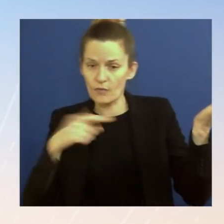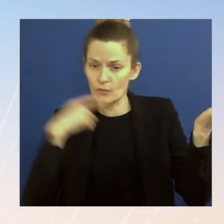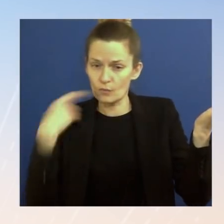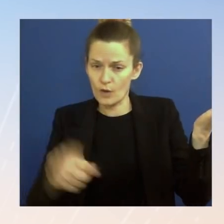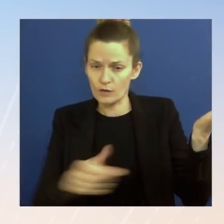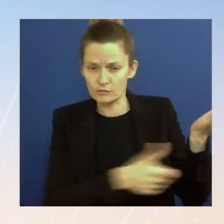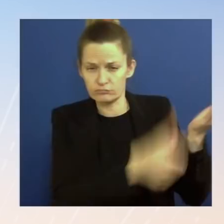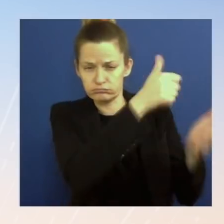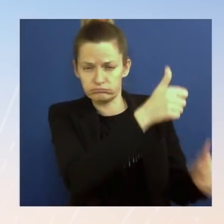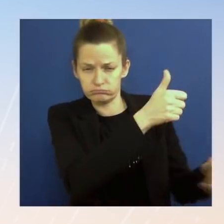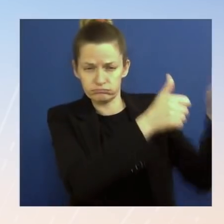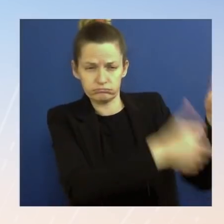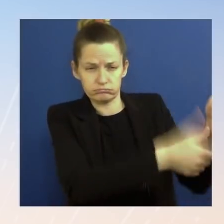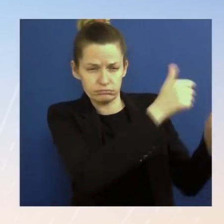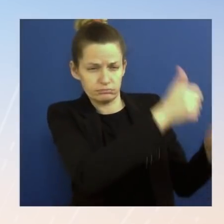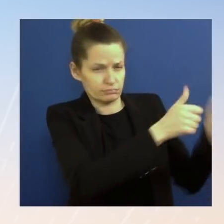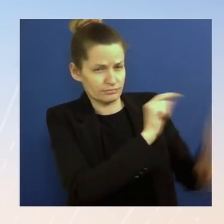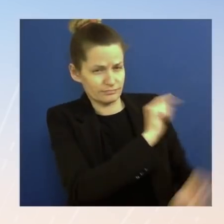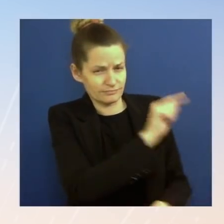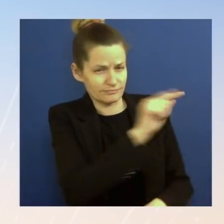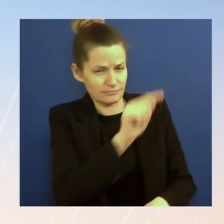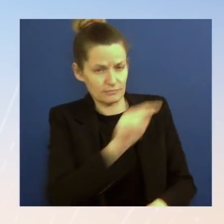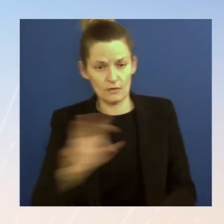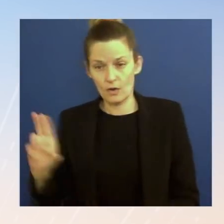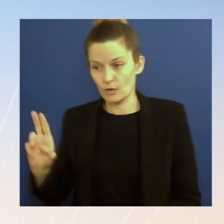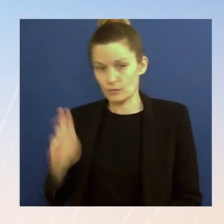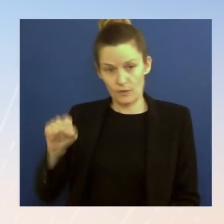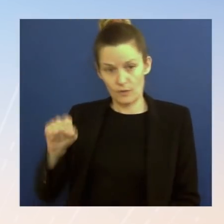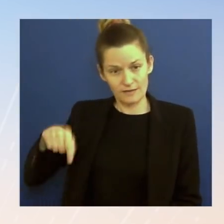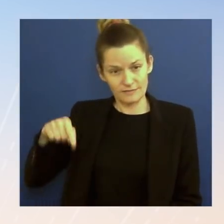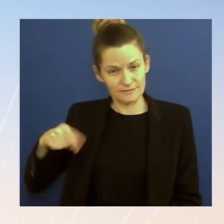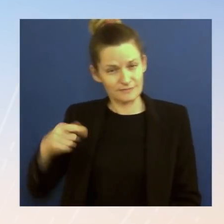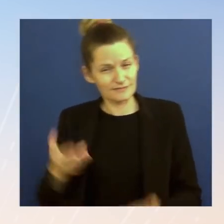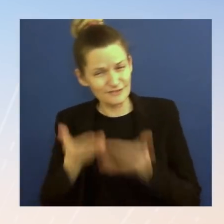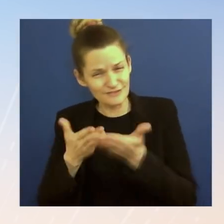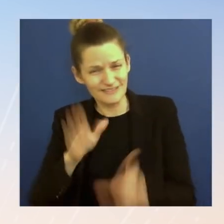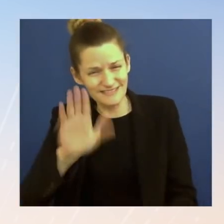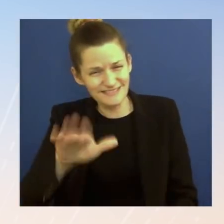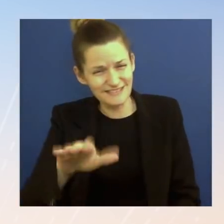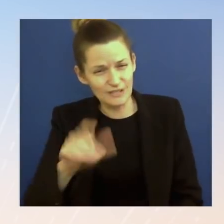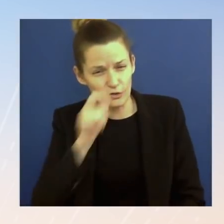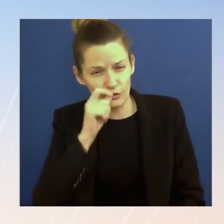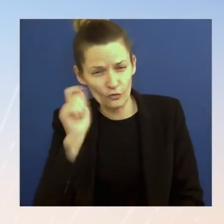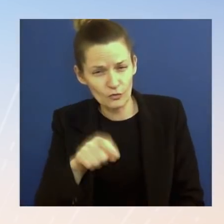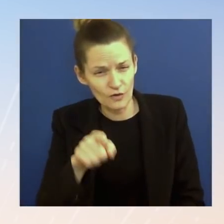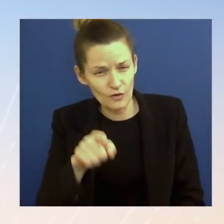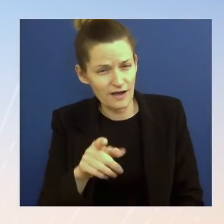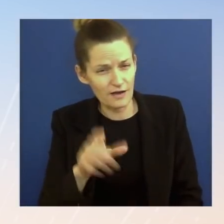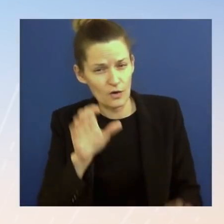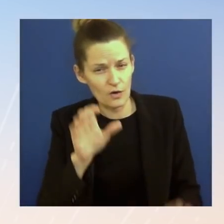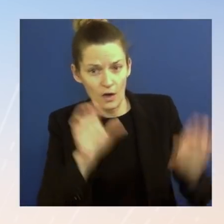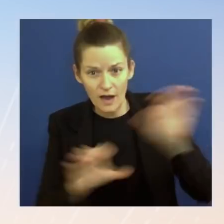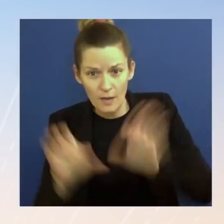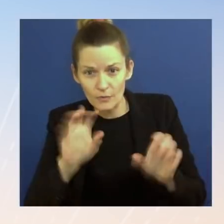are the ones who are working on a chemical weapons program, it's clear that this is a pattern that we've seen in the past of them